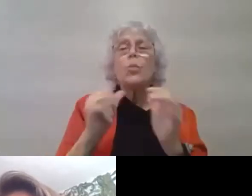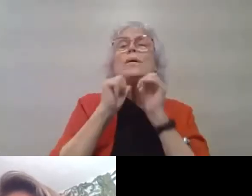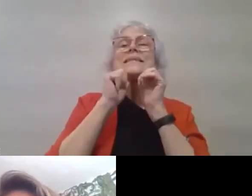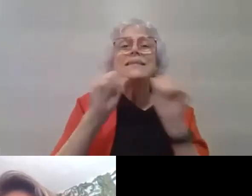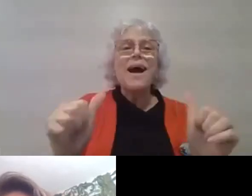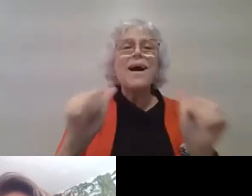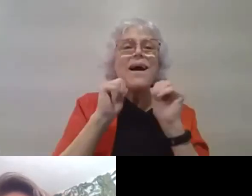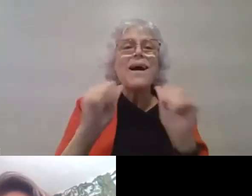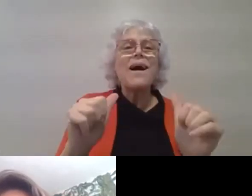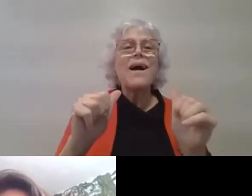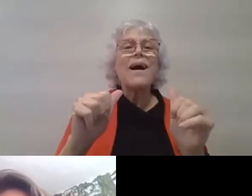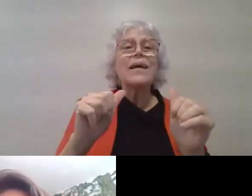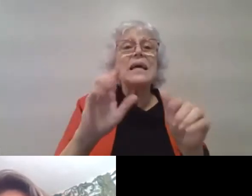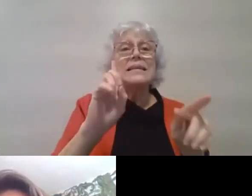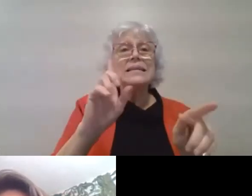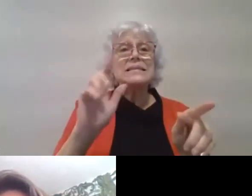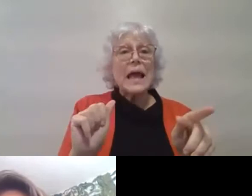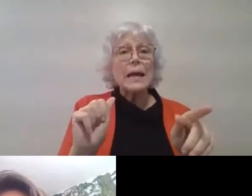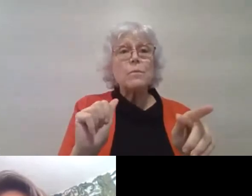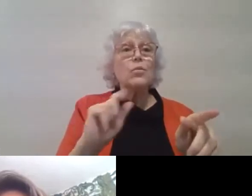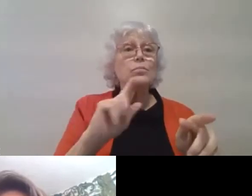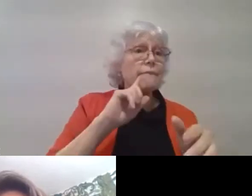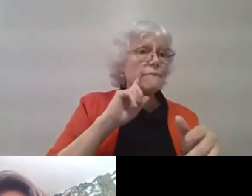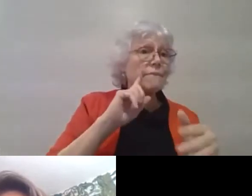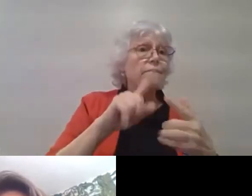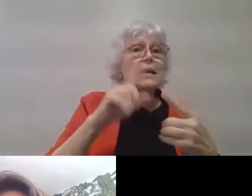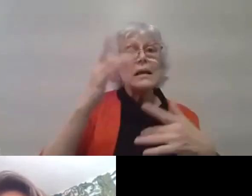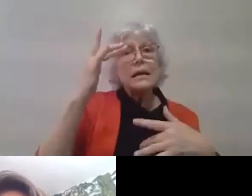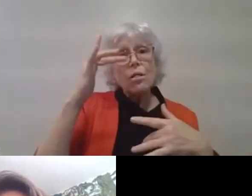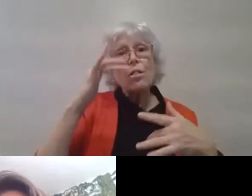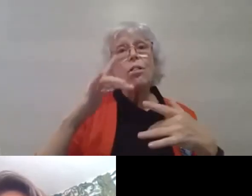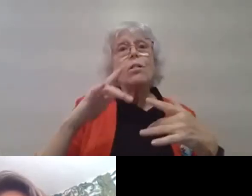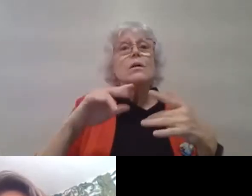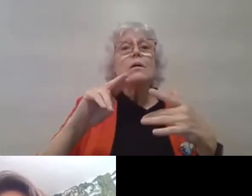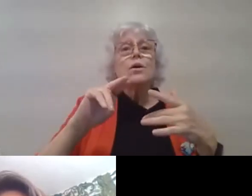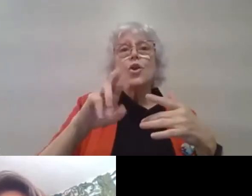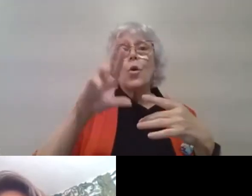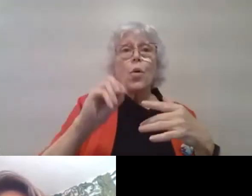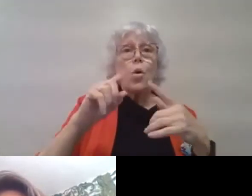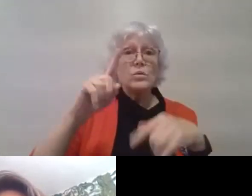and neurodivergent people, keeping us from being at the table, from being a part of